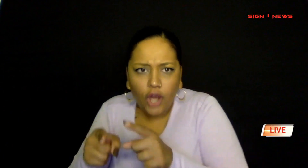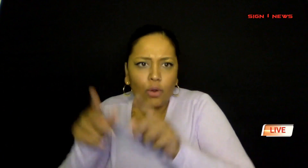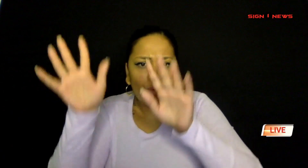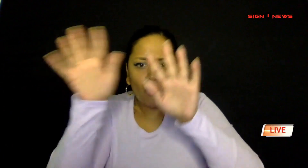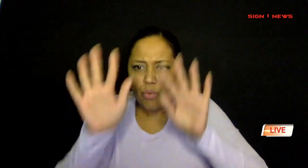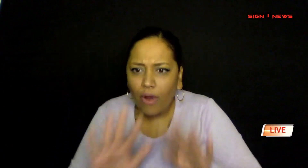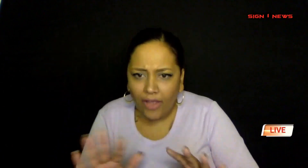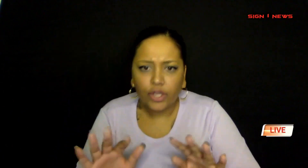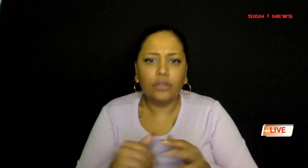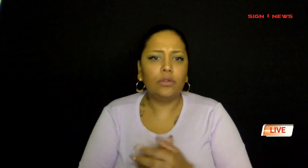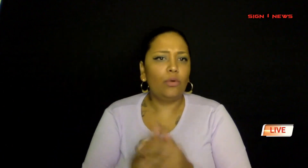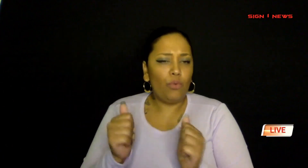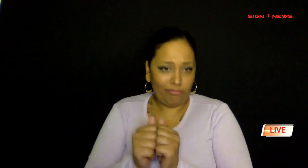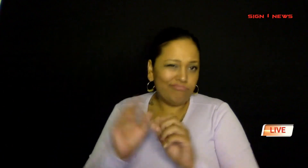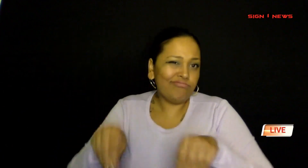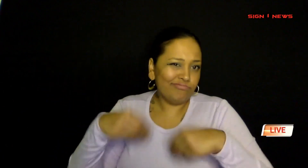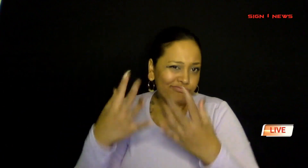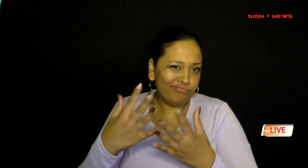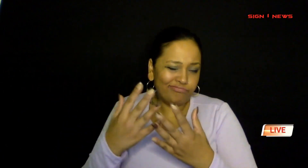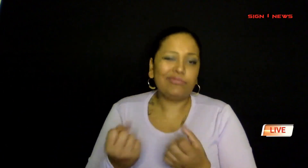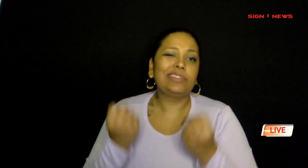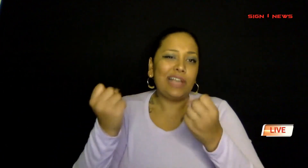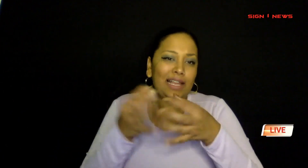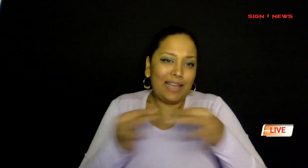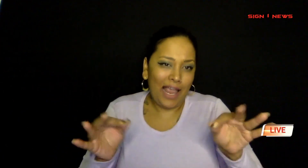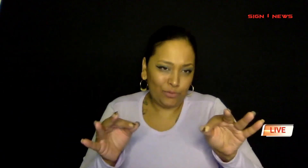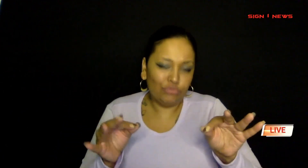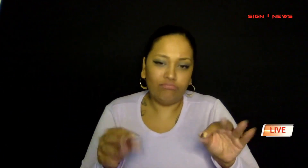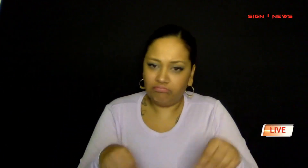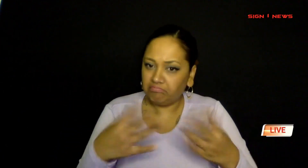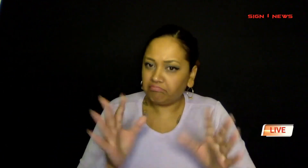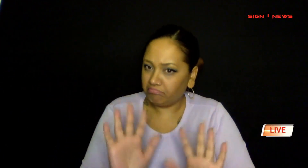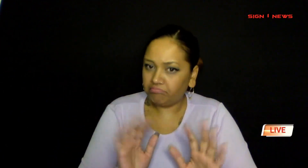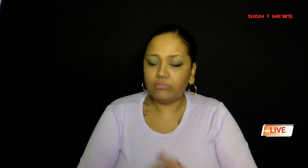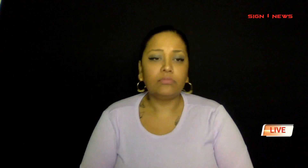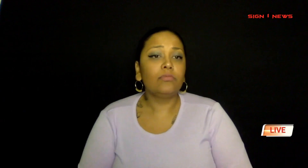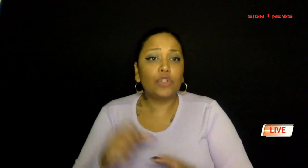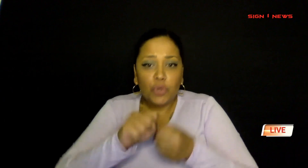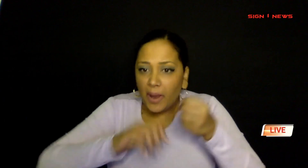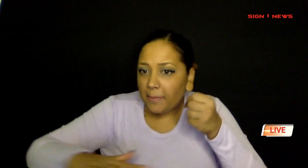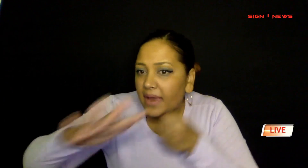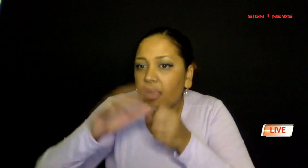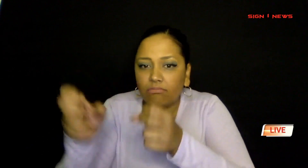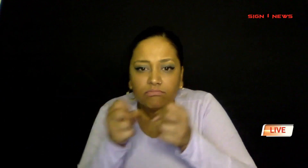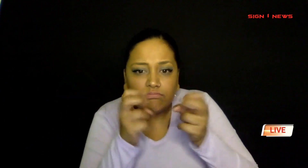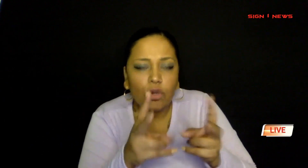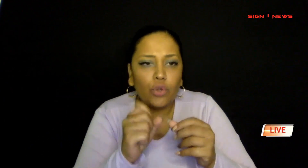As always sign One news will post emergency weather press conferences with sign language interpretation on all social